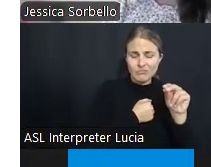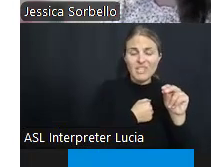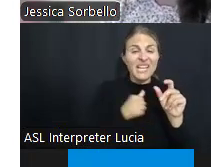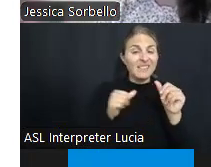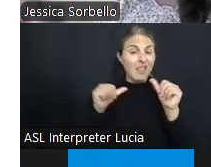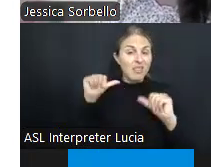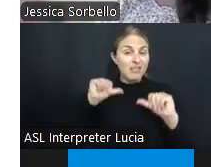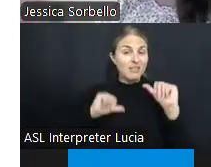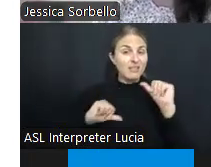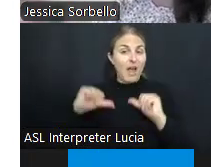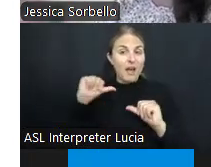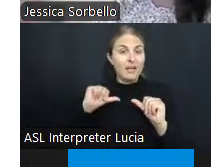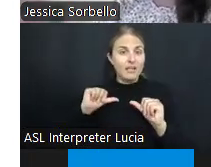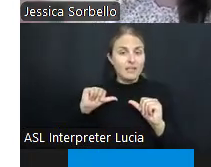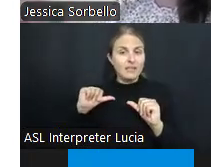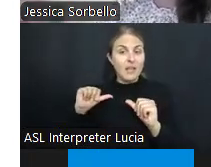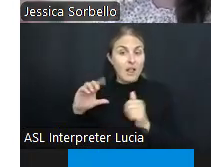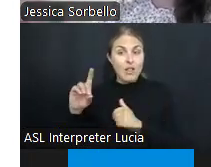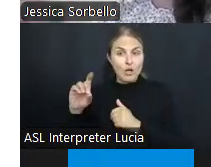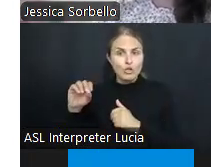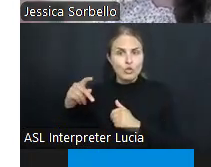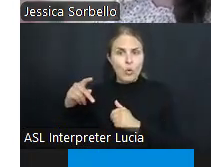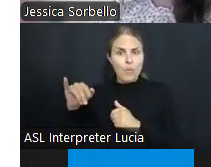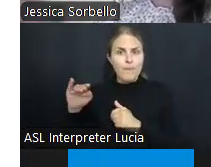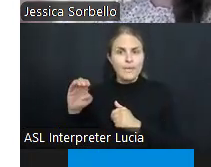is nothing compared to, you know, going to your child's